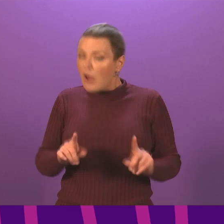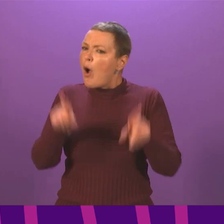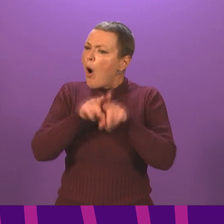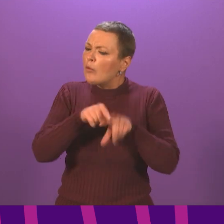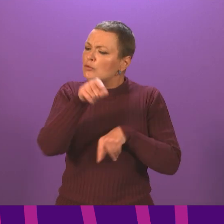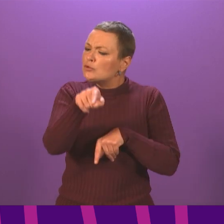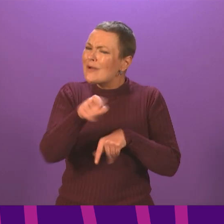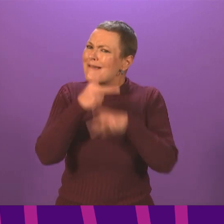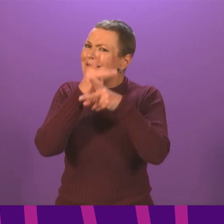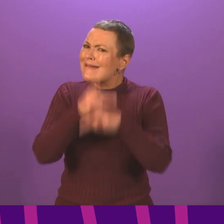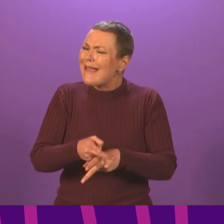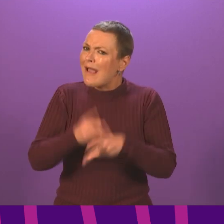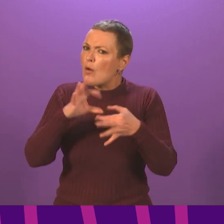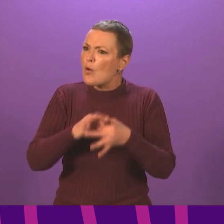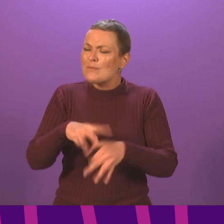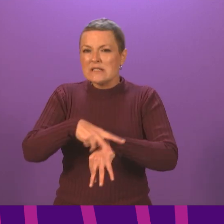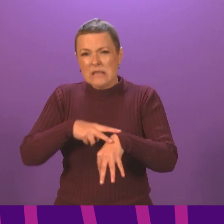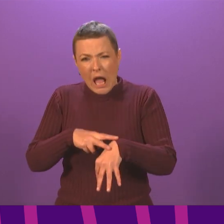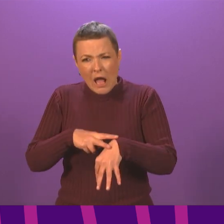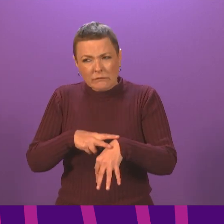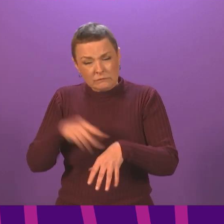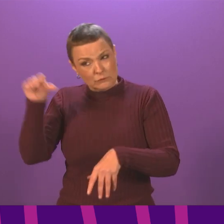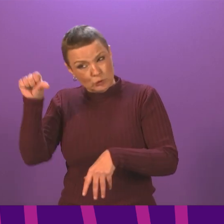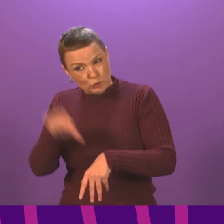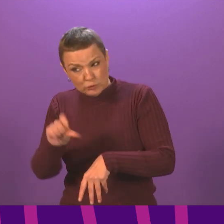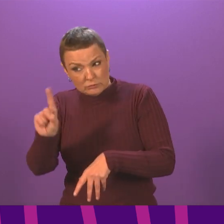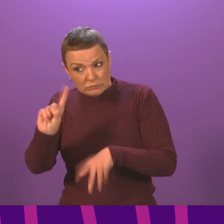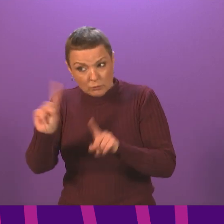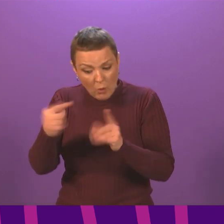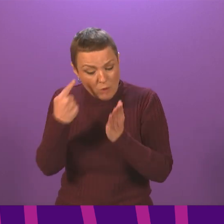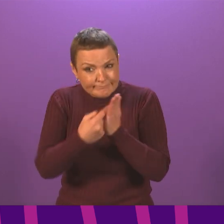new policies, given the importance of having a uniform approach throughout Scotland? One